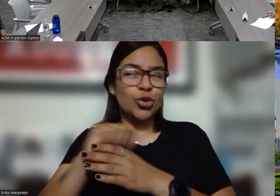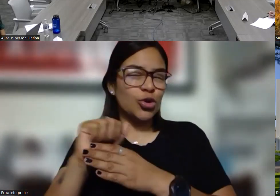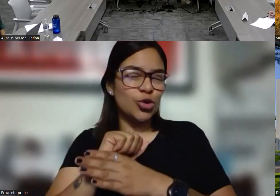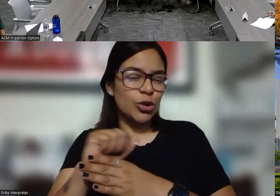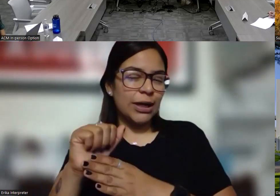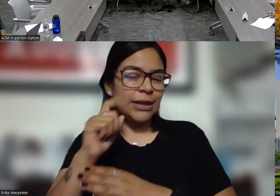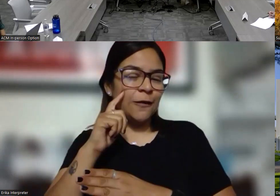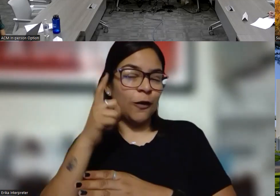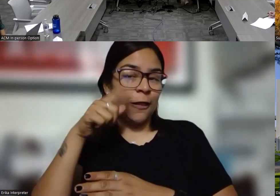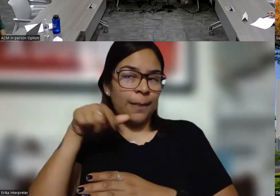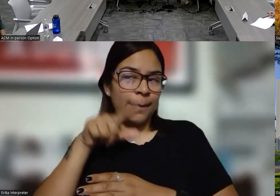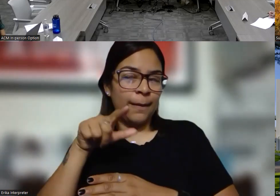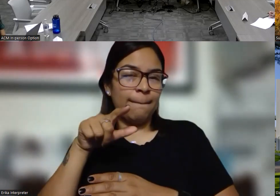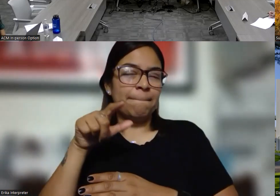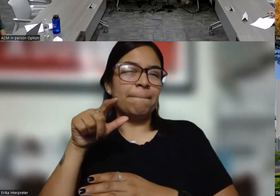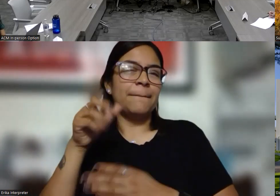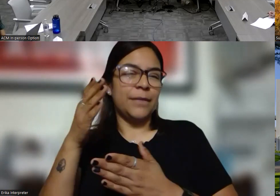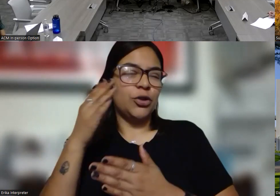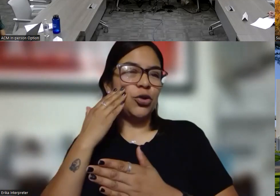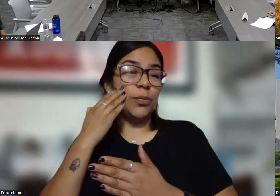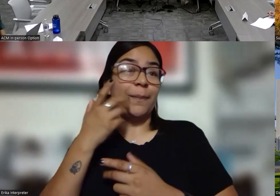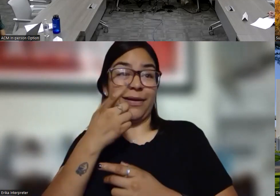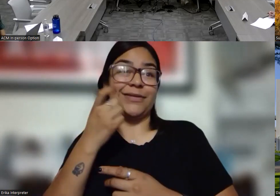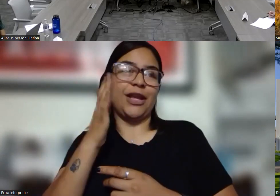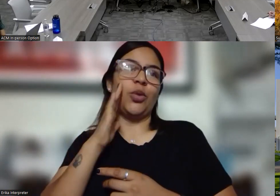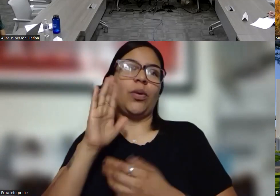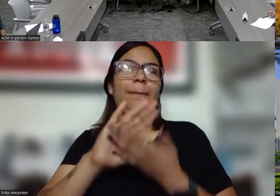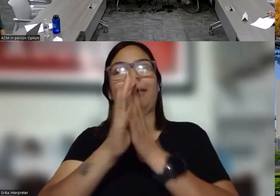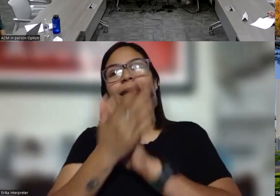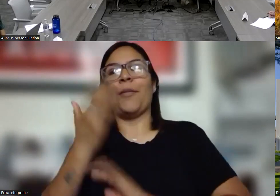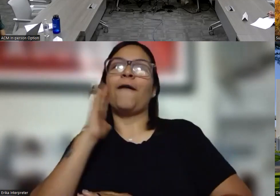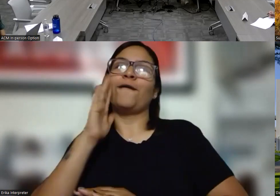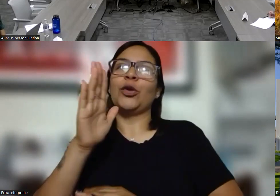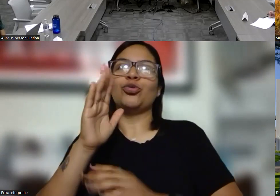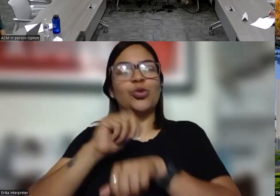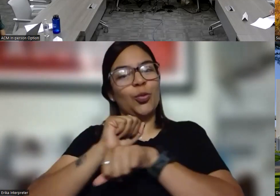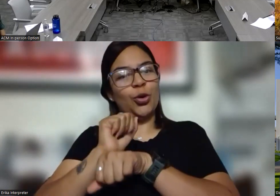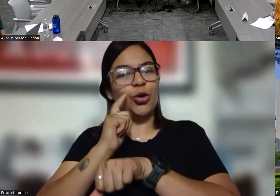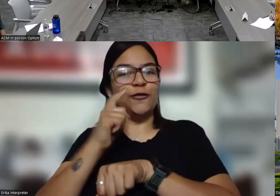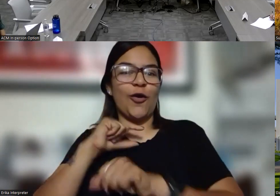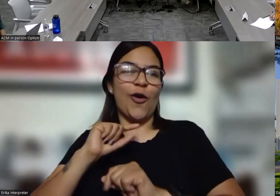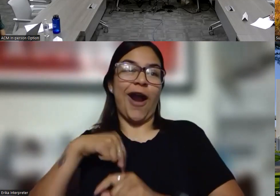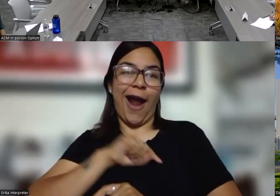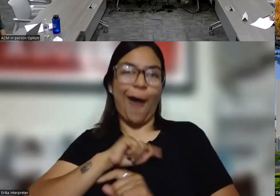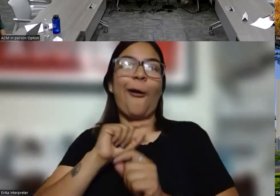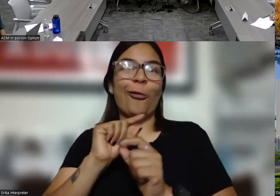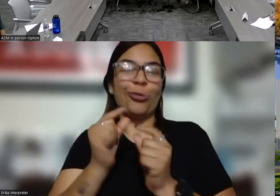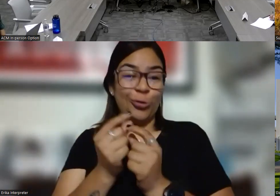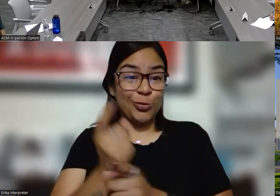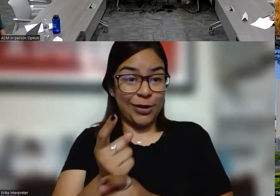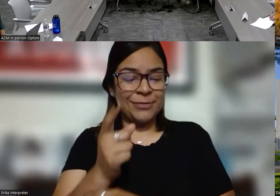consideration thank you that's a great suggestion and I do know um academic partners are referred